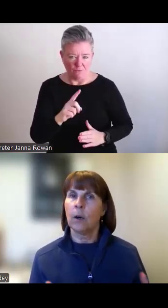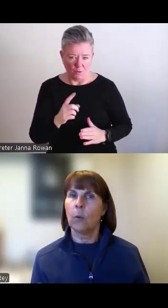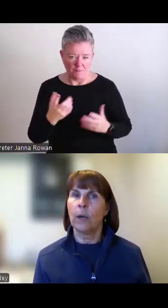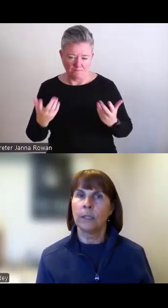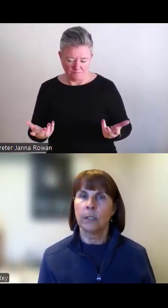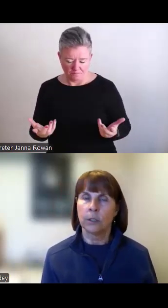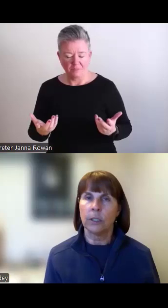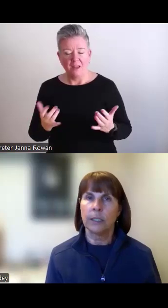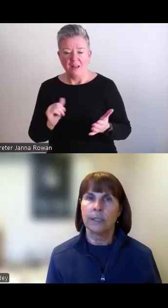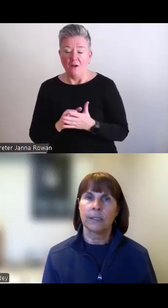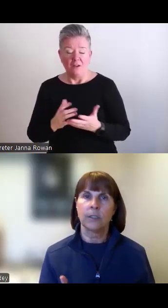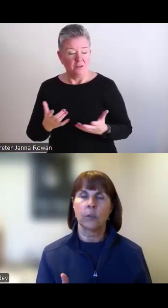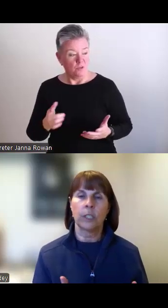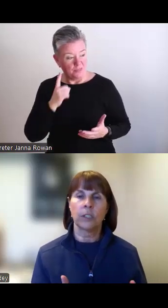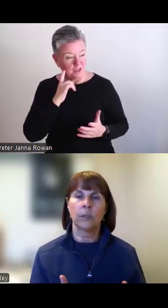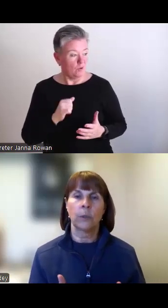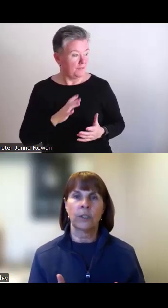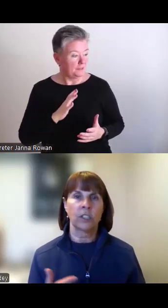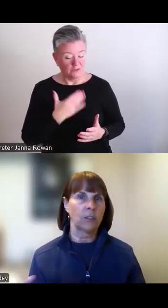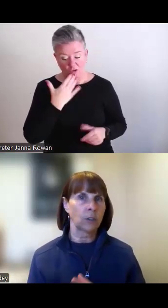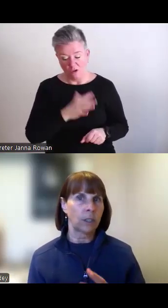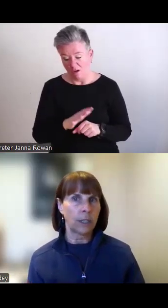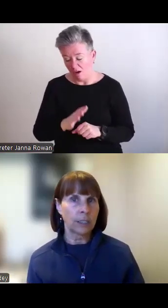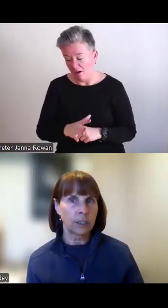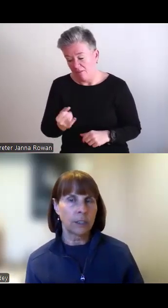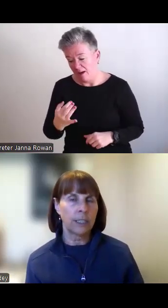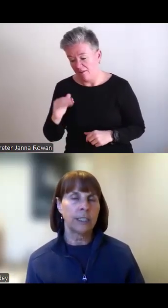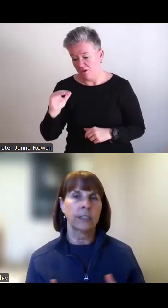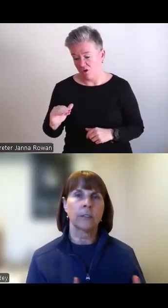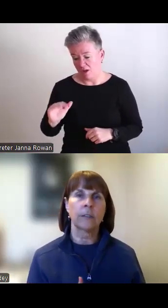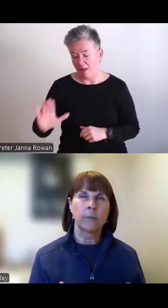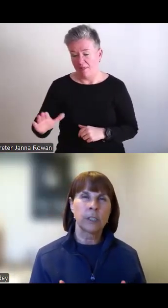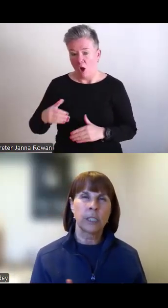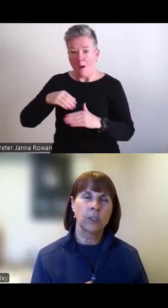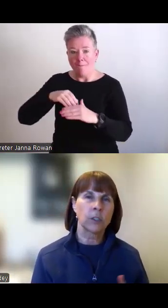that's all well and good in the situation where the child's chronological age and their language